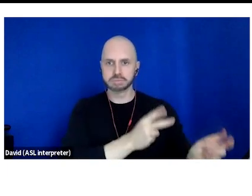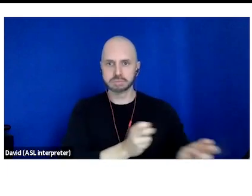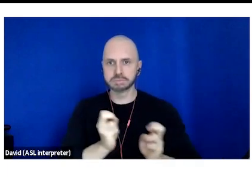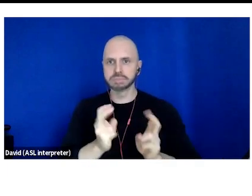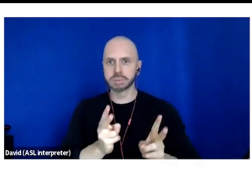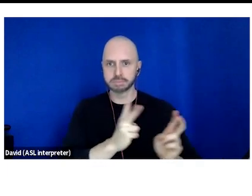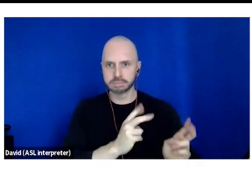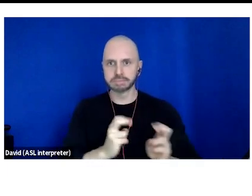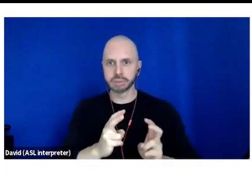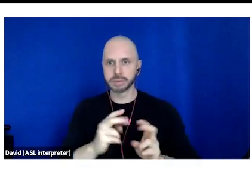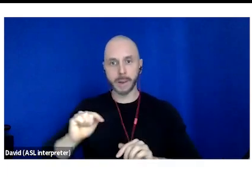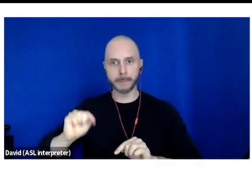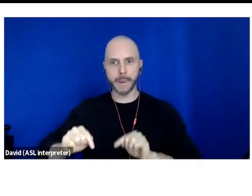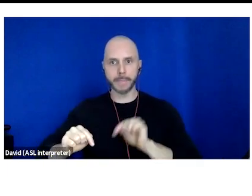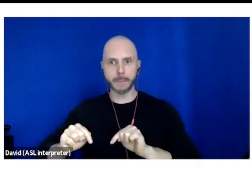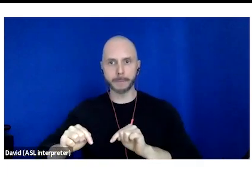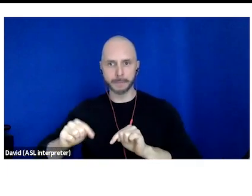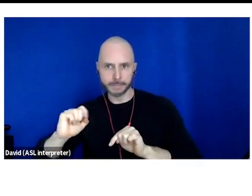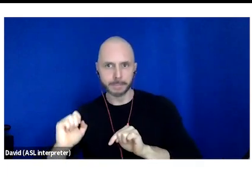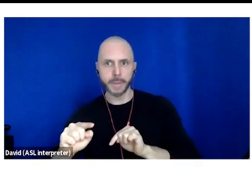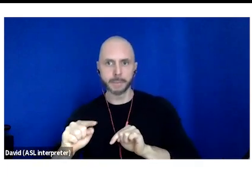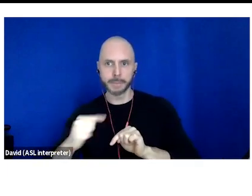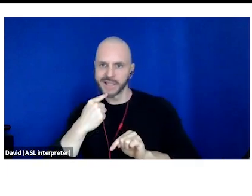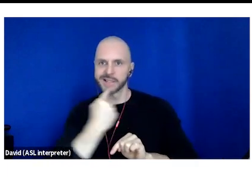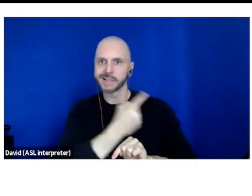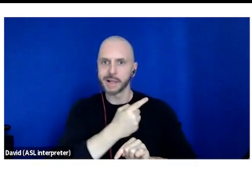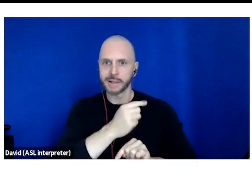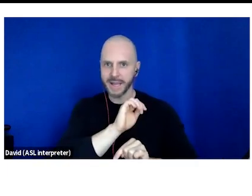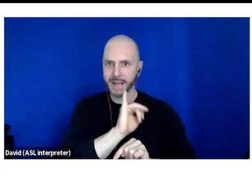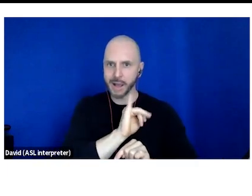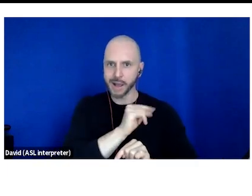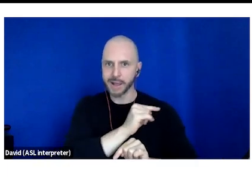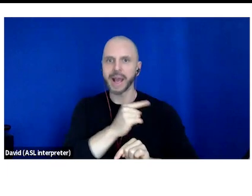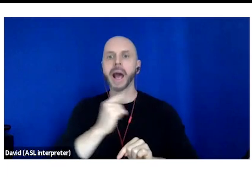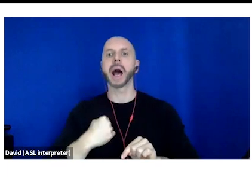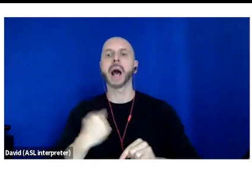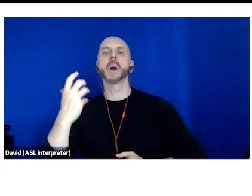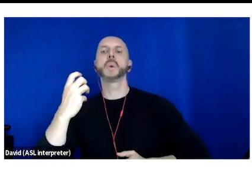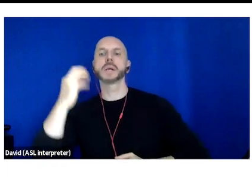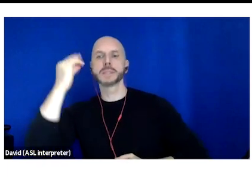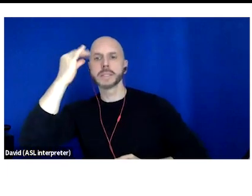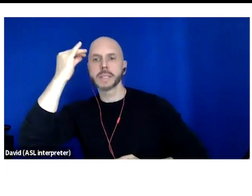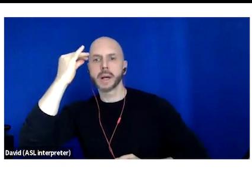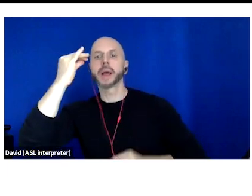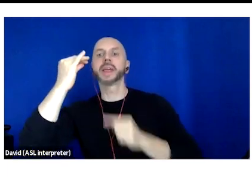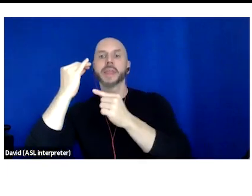part of the infrastructure uses another aspect of our open-source infrastructure,